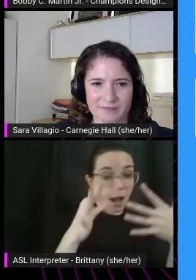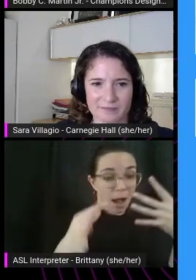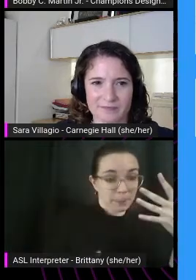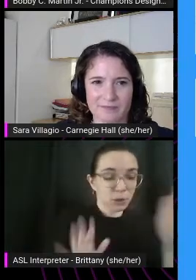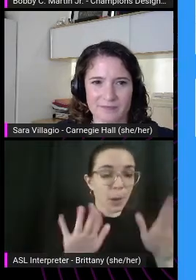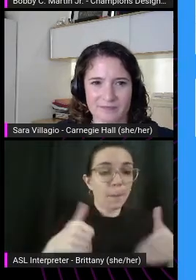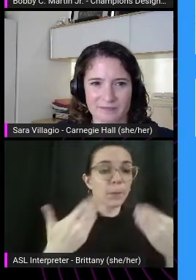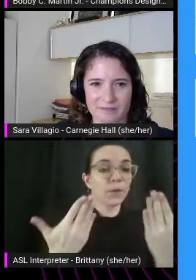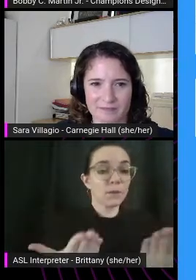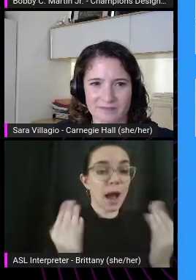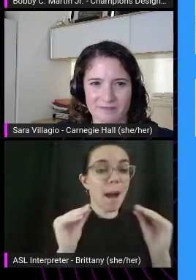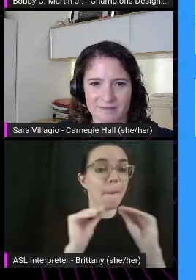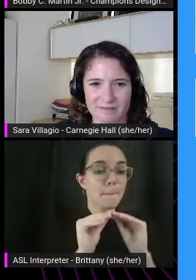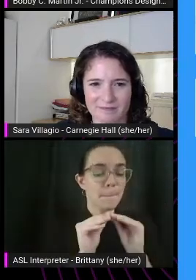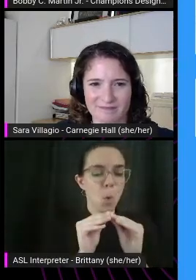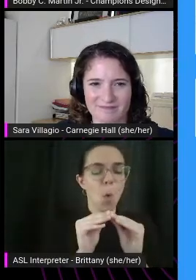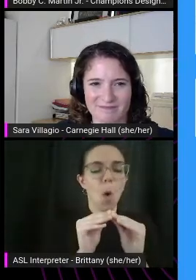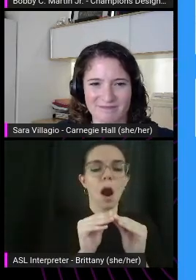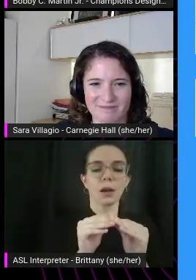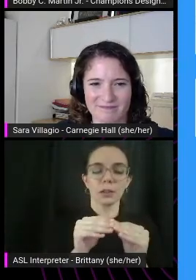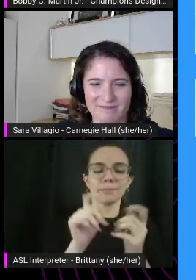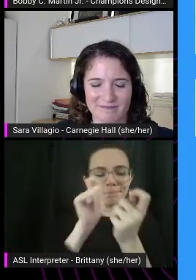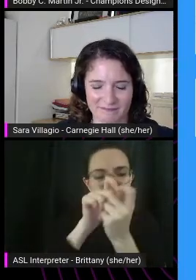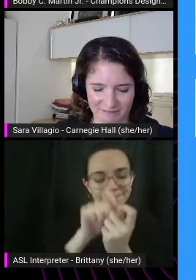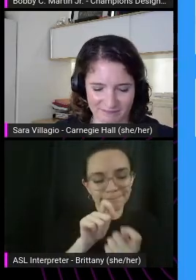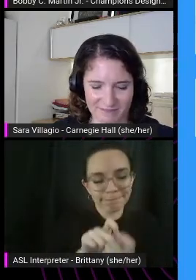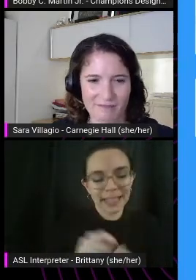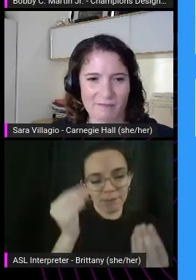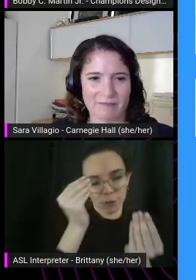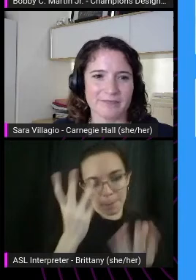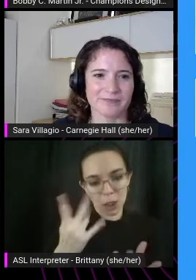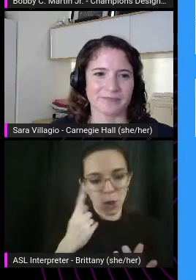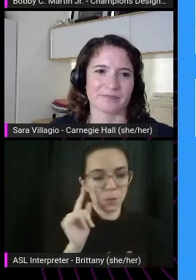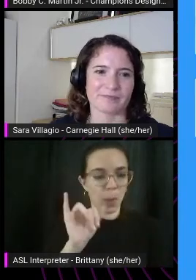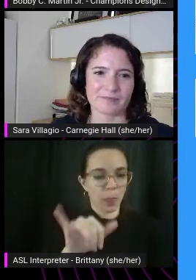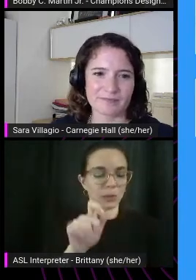key nuanced information for those very specific audiences.